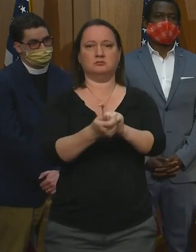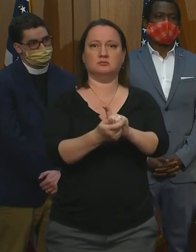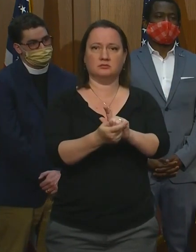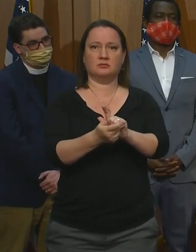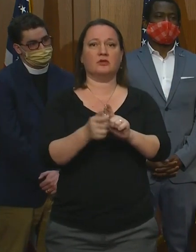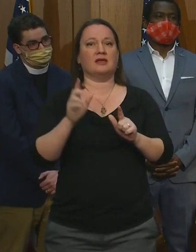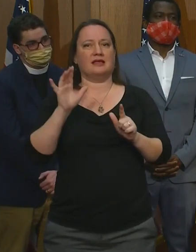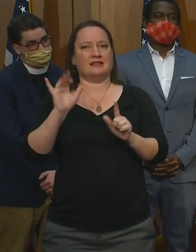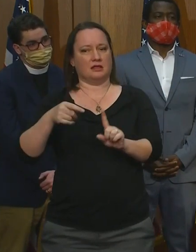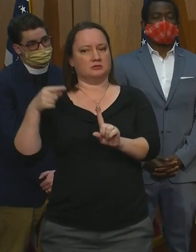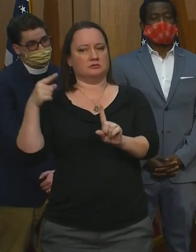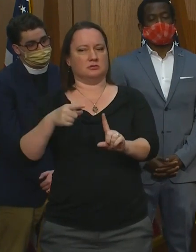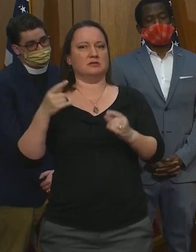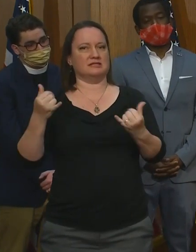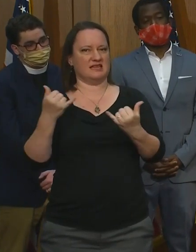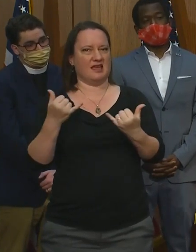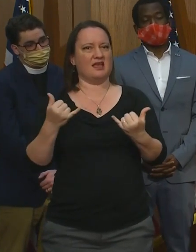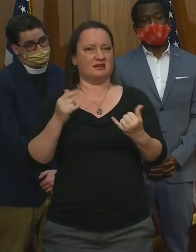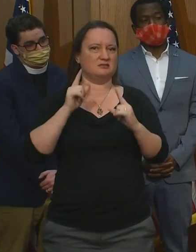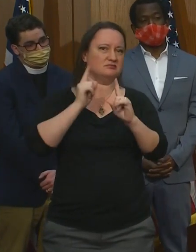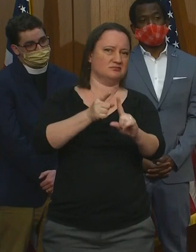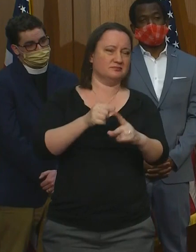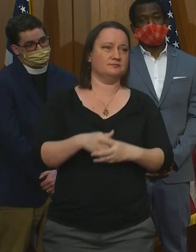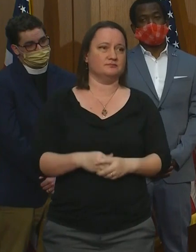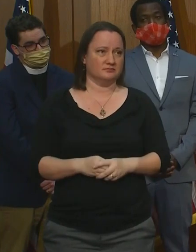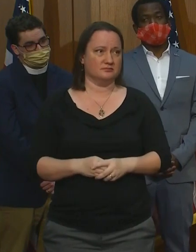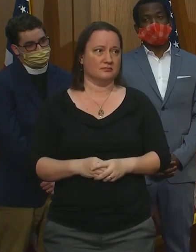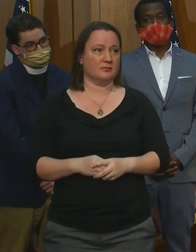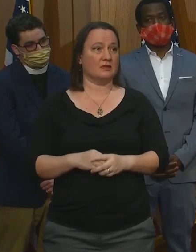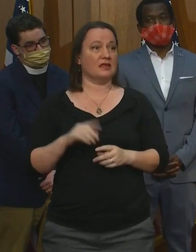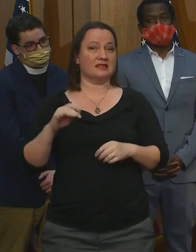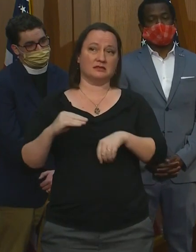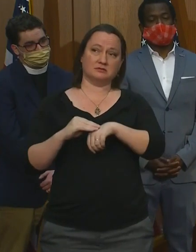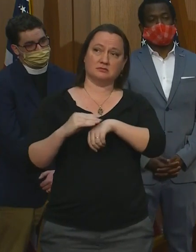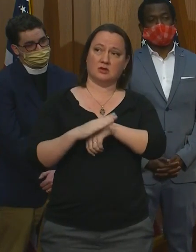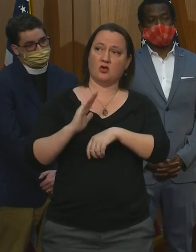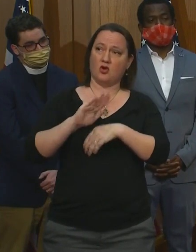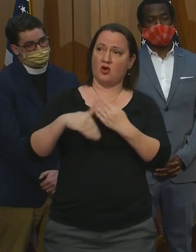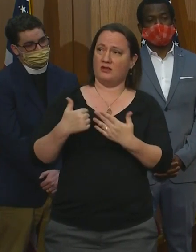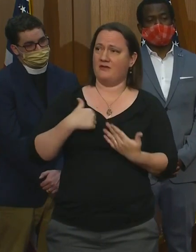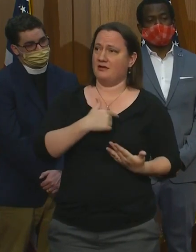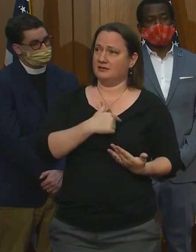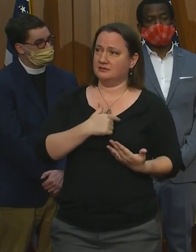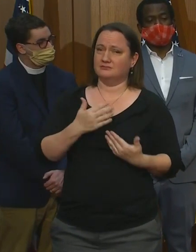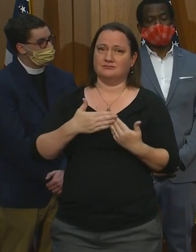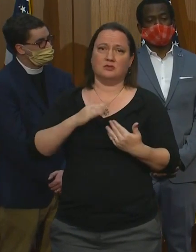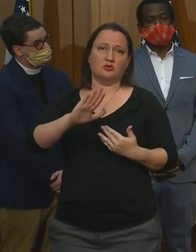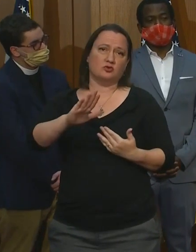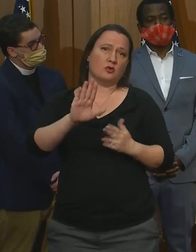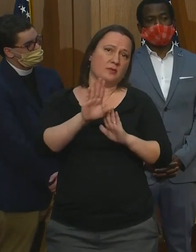COURSE. AND I THINK THAT'S WHAT TODAY IS ALL ABOUT. I AND SO THIS IS SOMETHING THAT PACKS